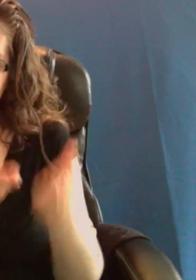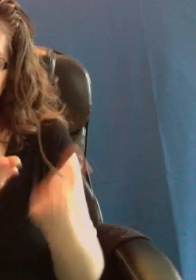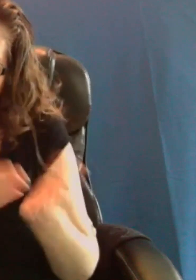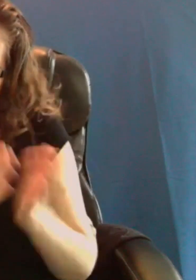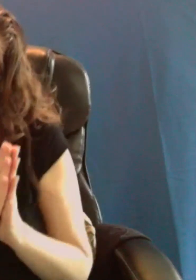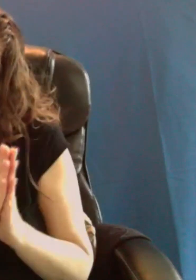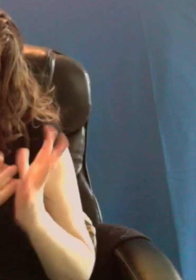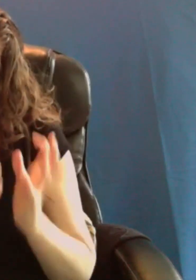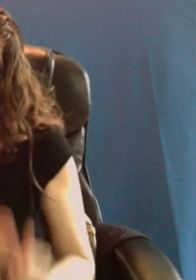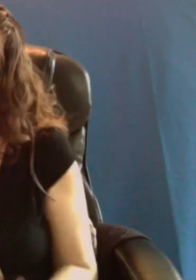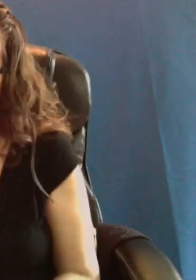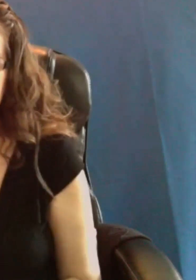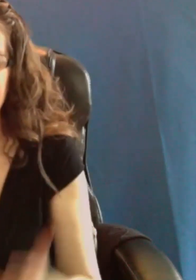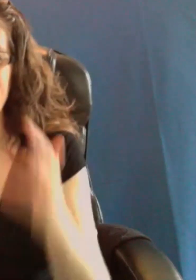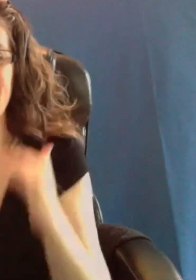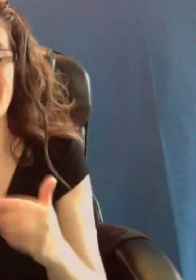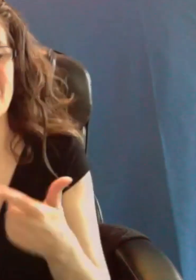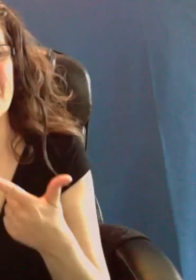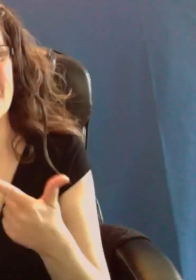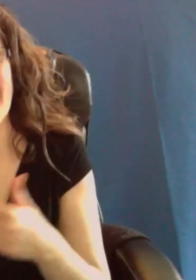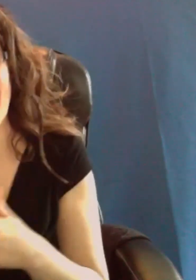wanted. Okay. We had another question about whether